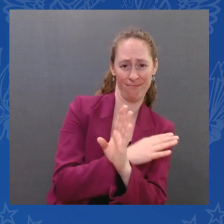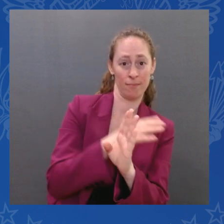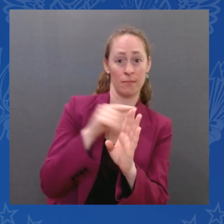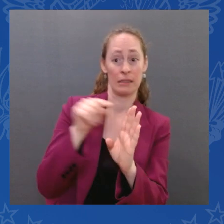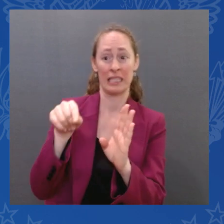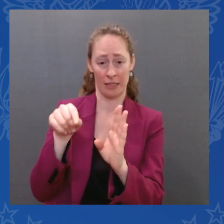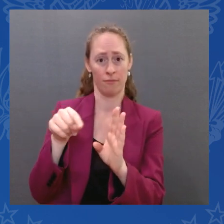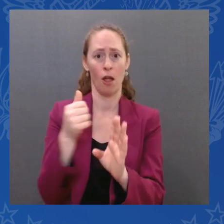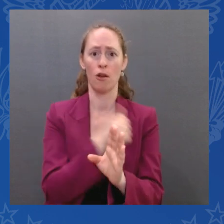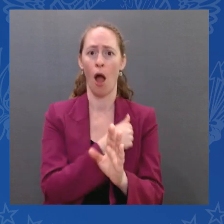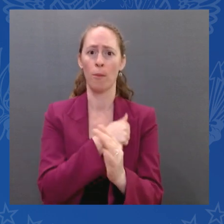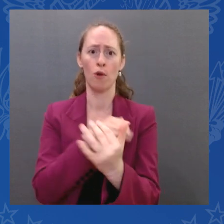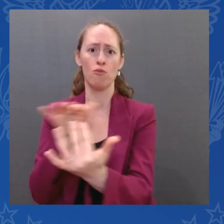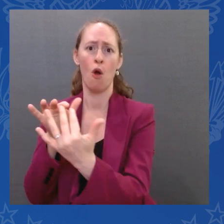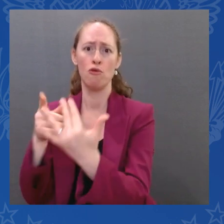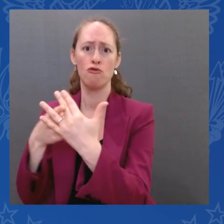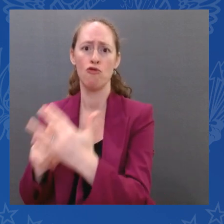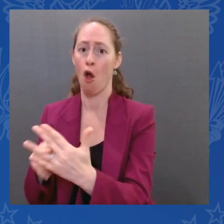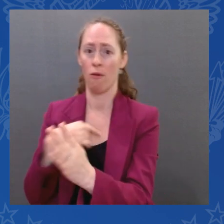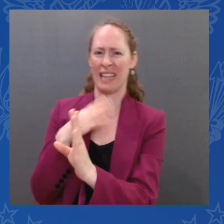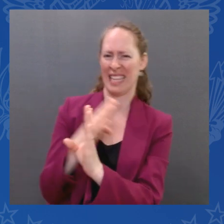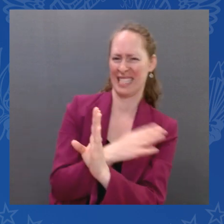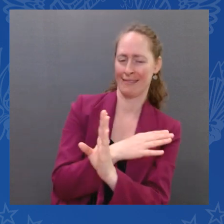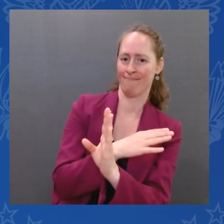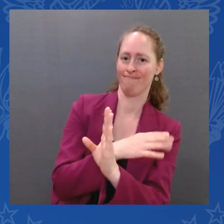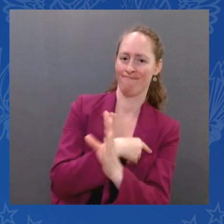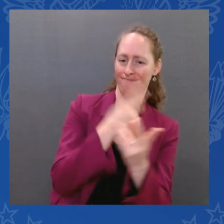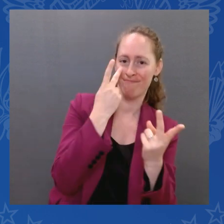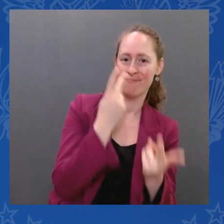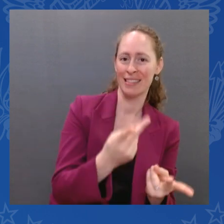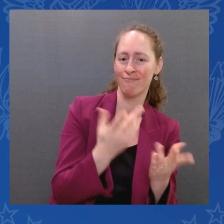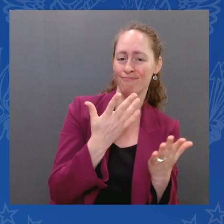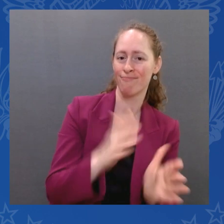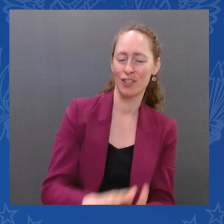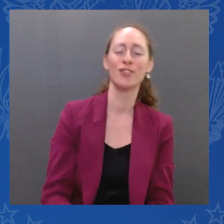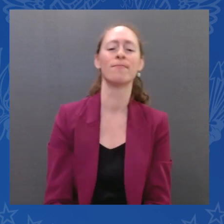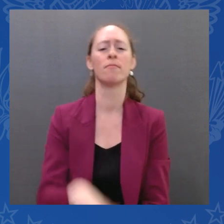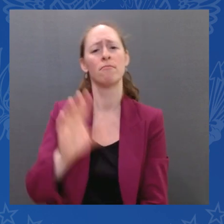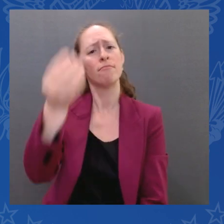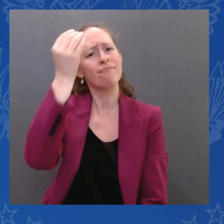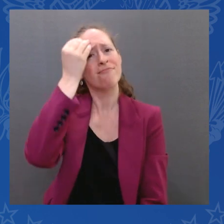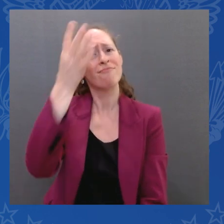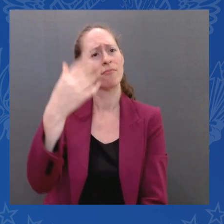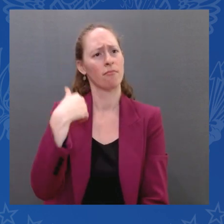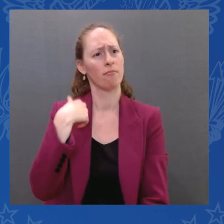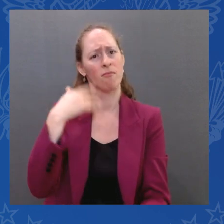with Prime Minister Golda Meir. I'll never forget -- I was sitting next to a gentleman on my right,